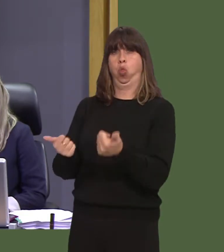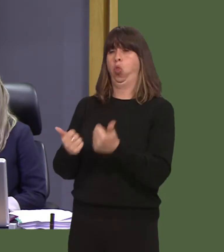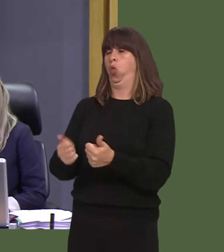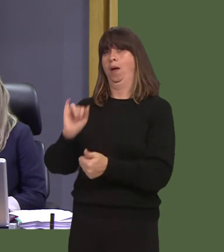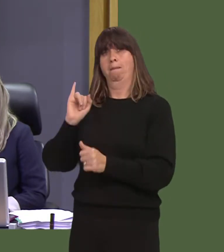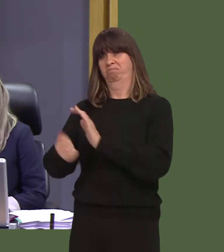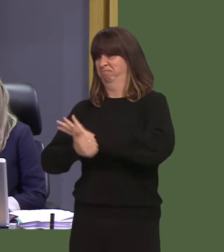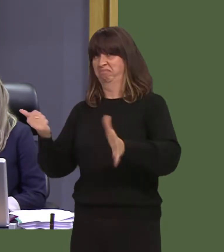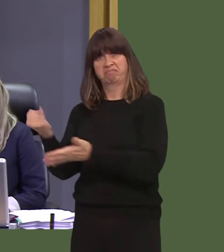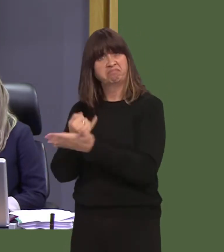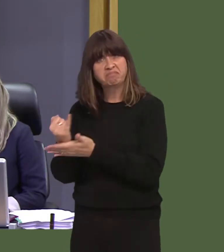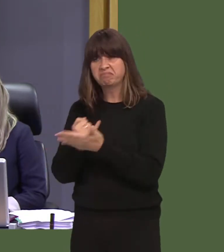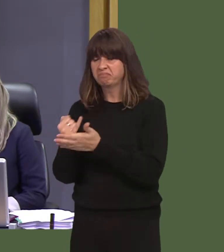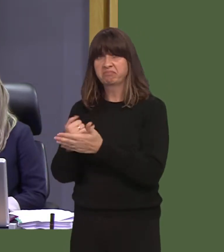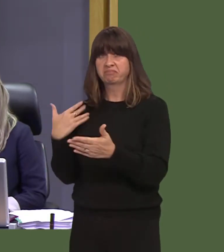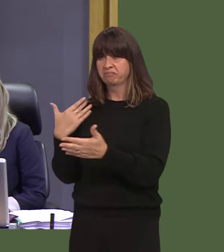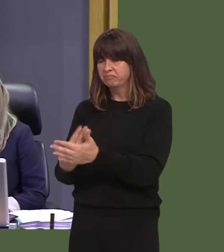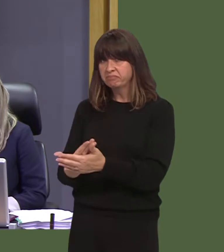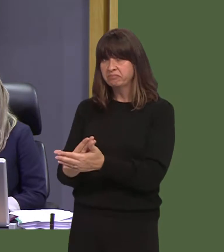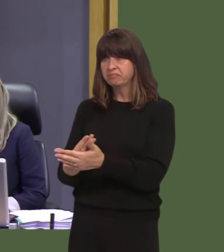incompetence, but nothing more concerning.